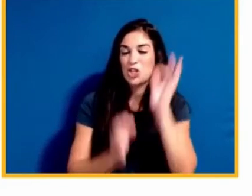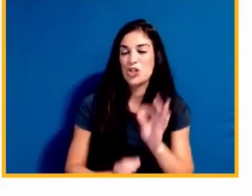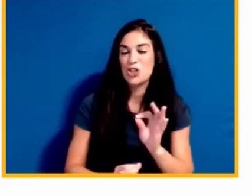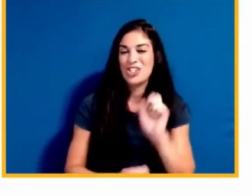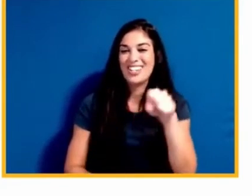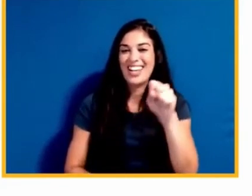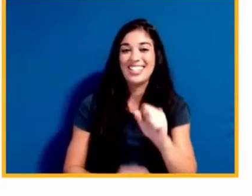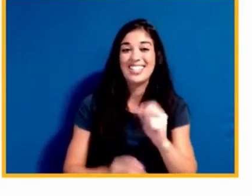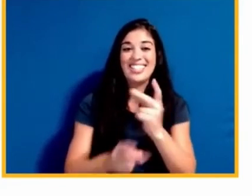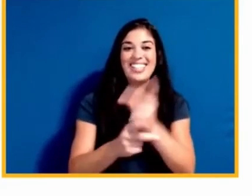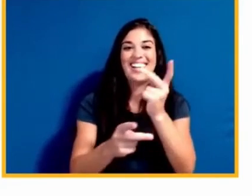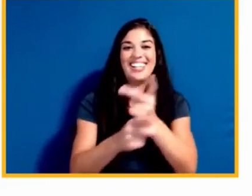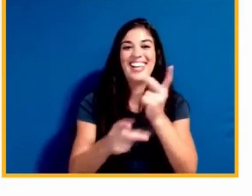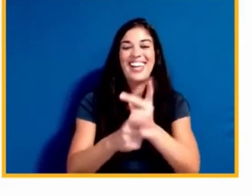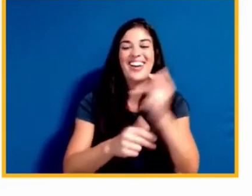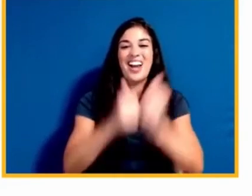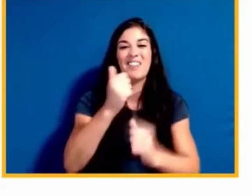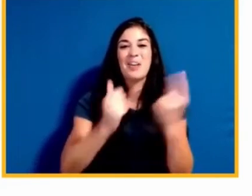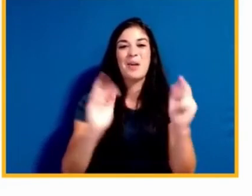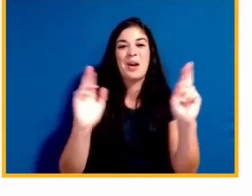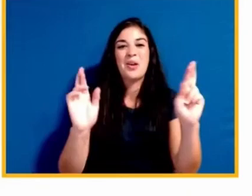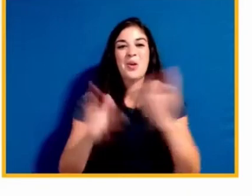Take care everybody, hope you enjoyed the show!